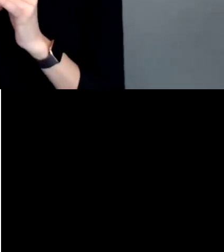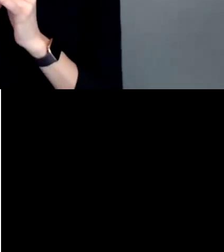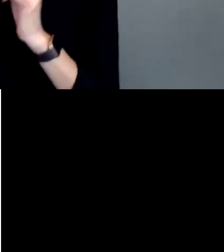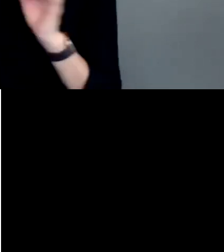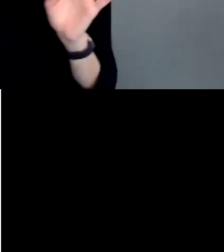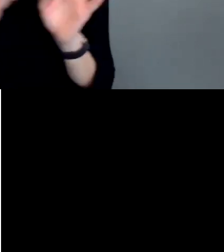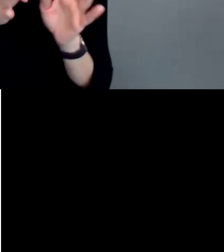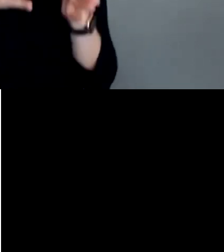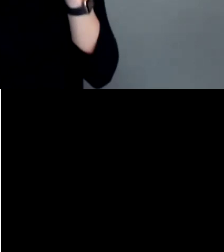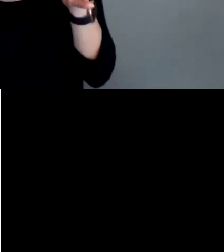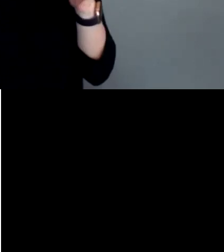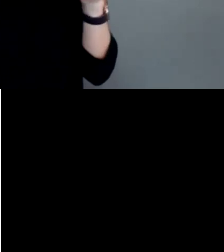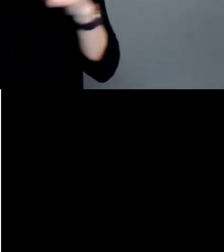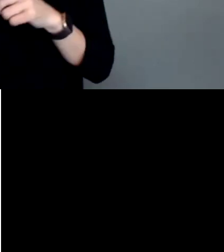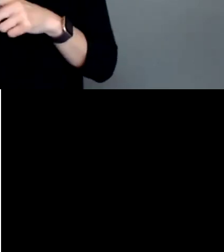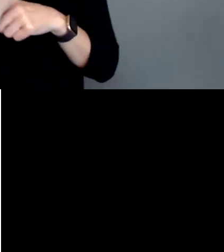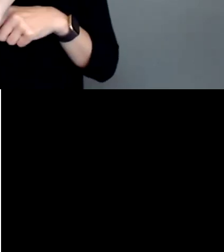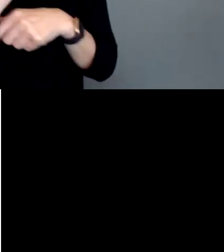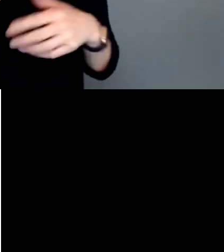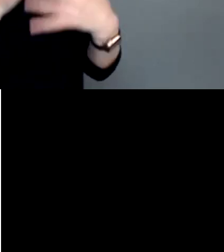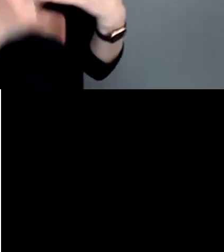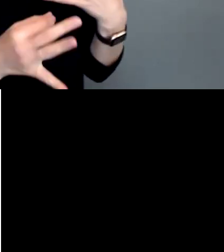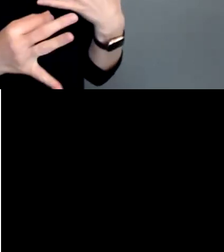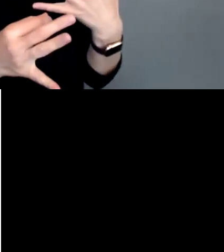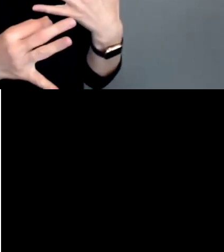we want to make sure that we're not putting up a